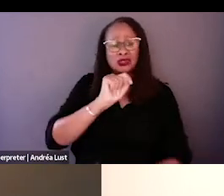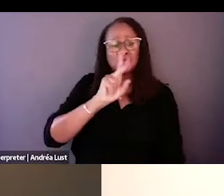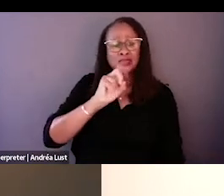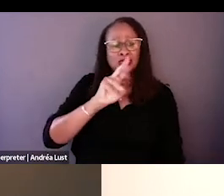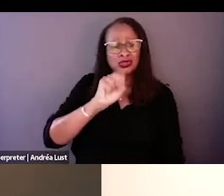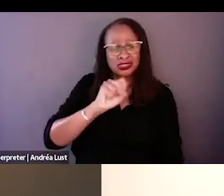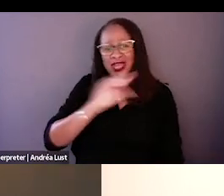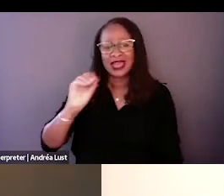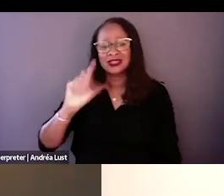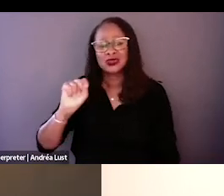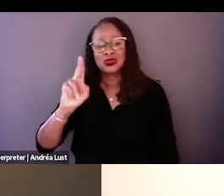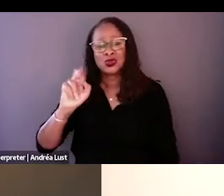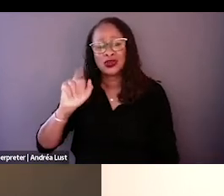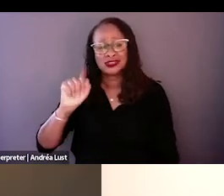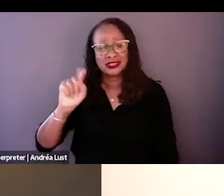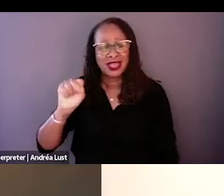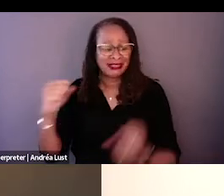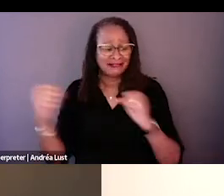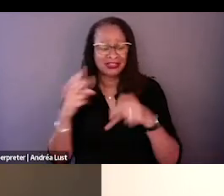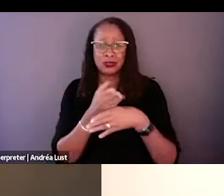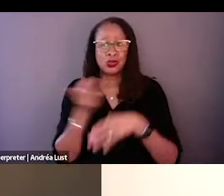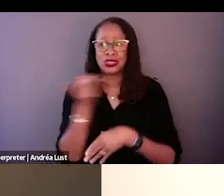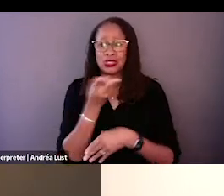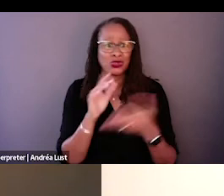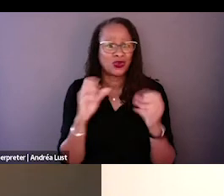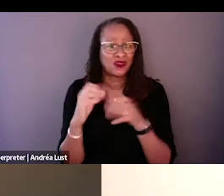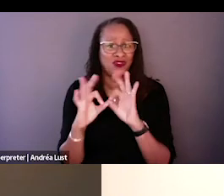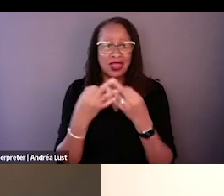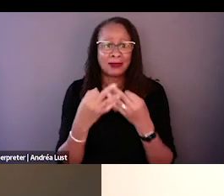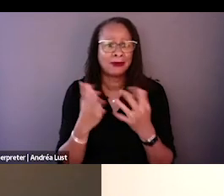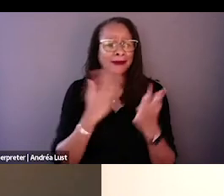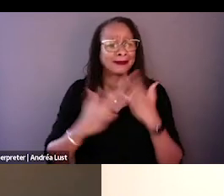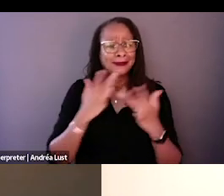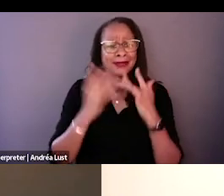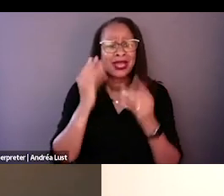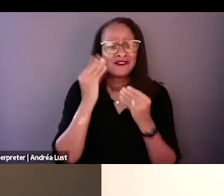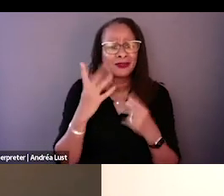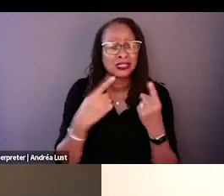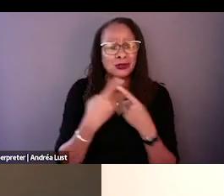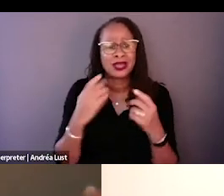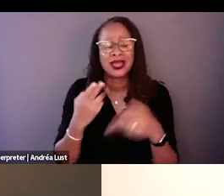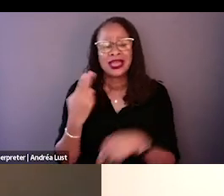Ella Taylor: This must have been a consuming experience for you making this documentary.